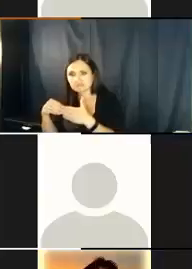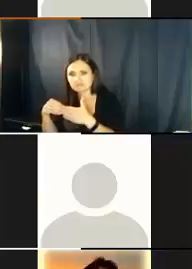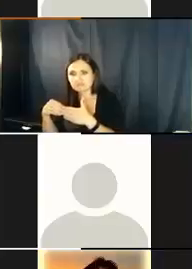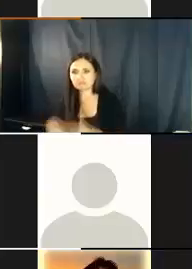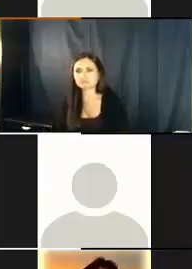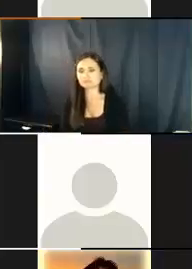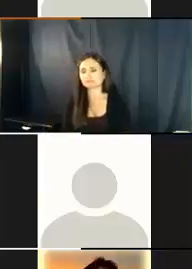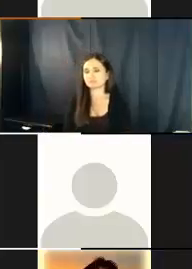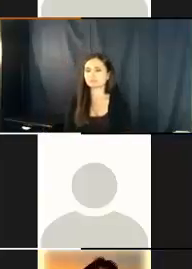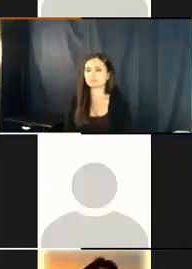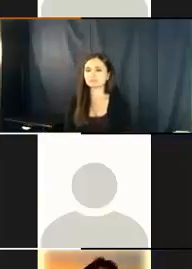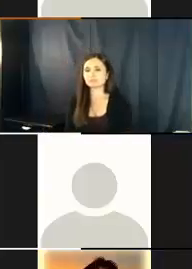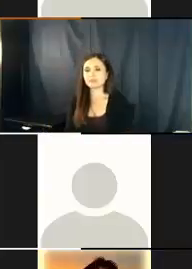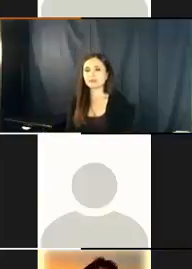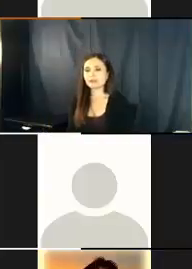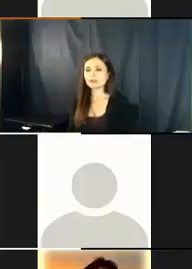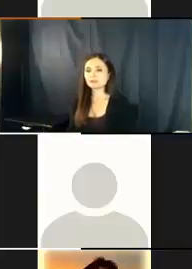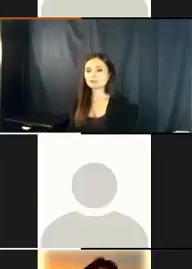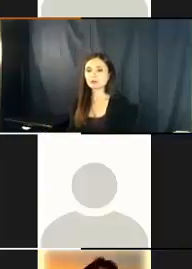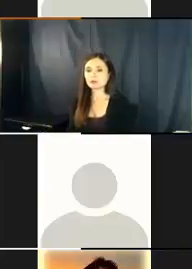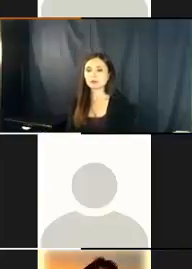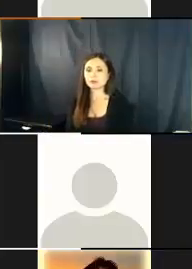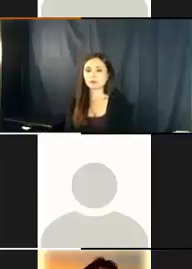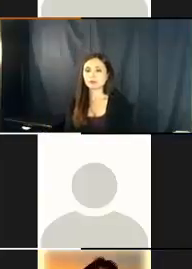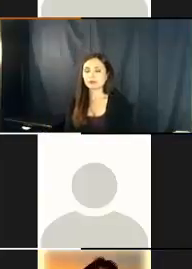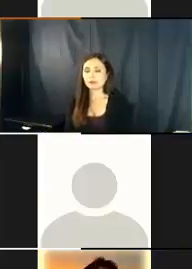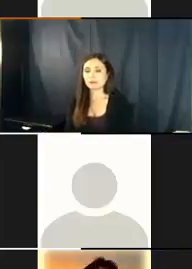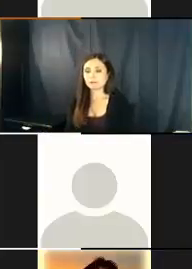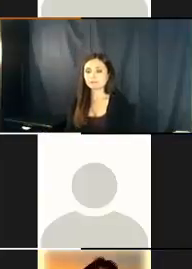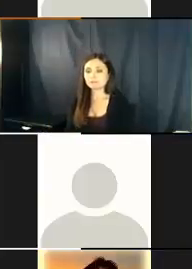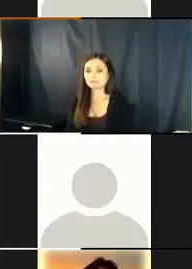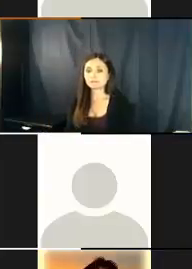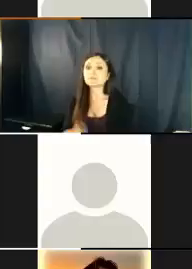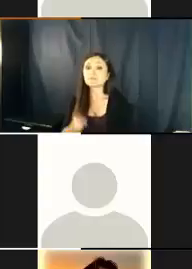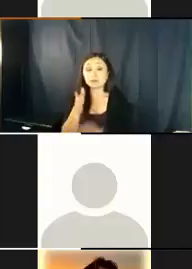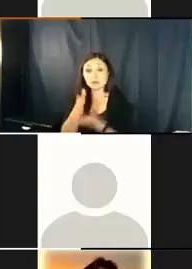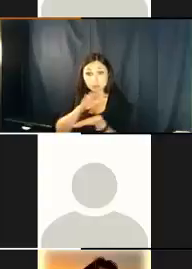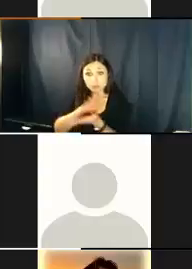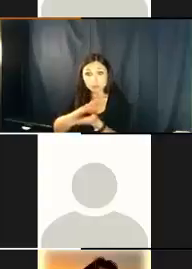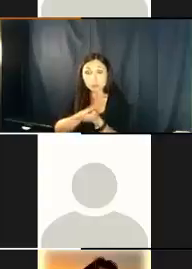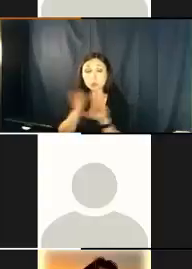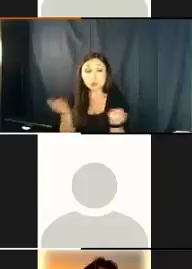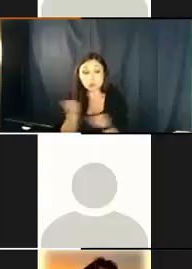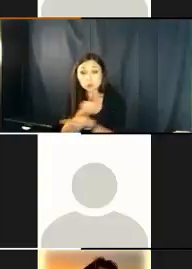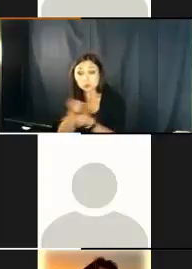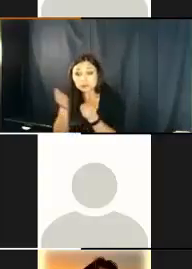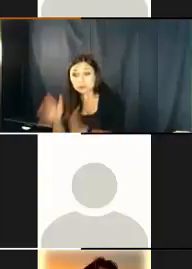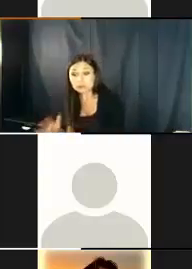I see some schools are saying that the facilitator and the teacher are the same person.